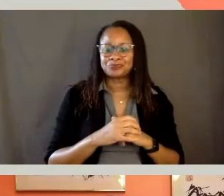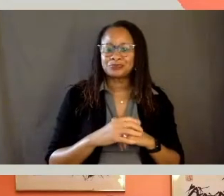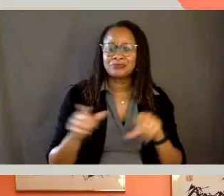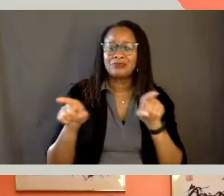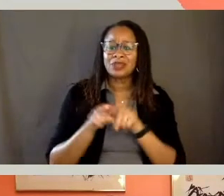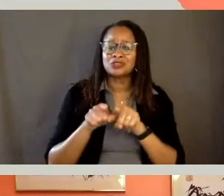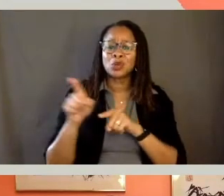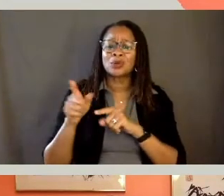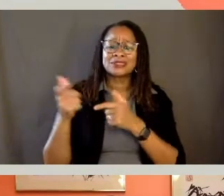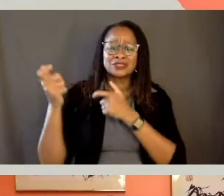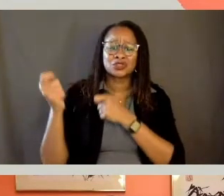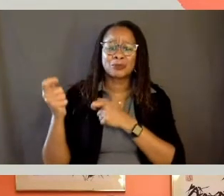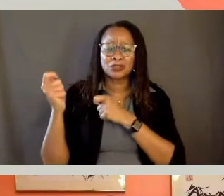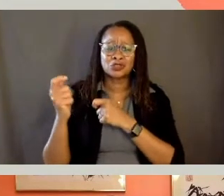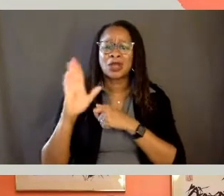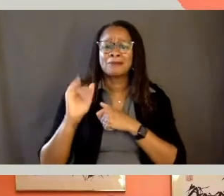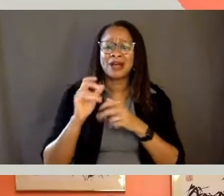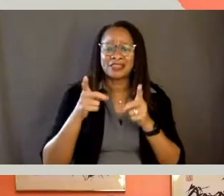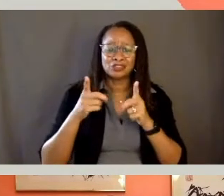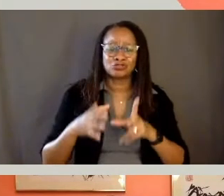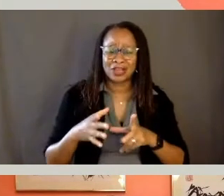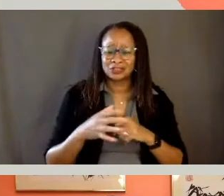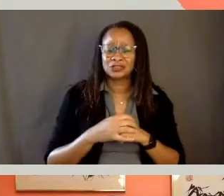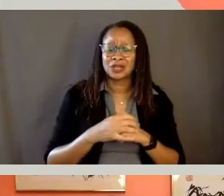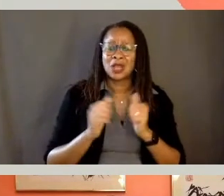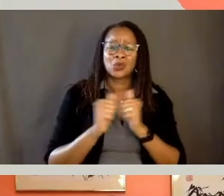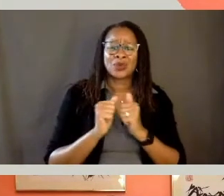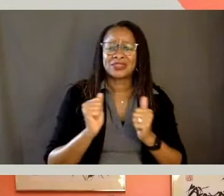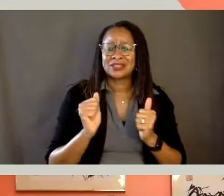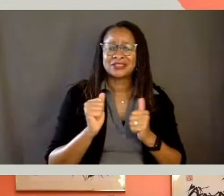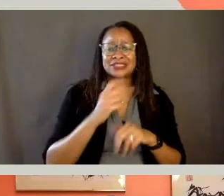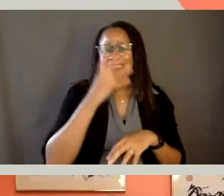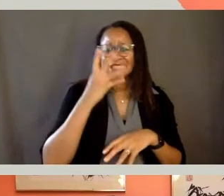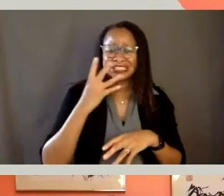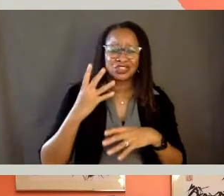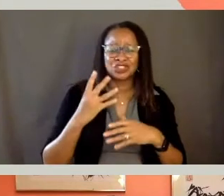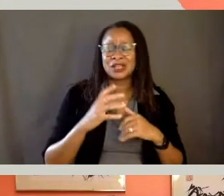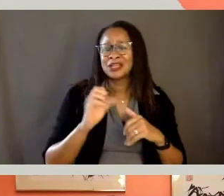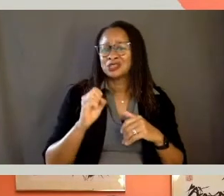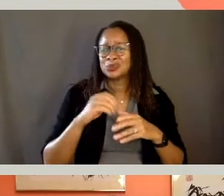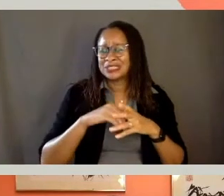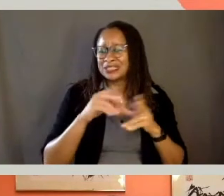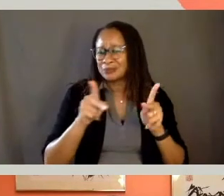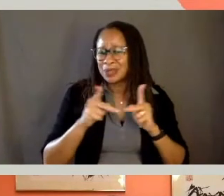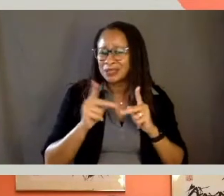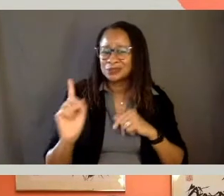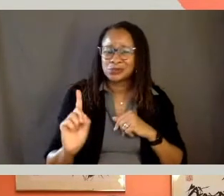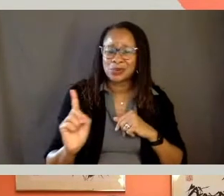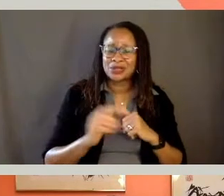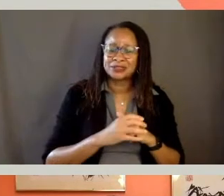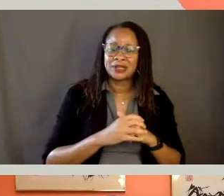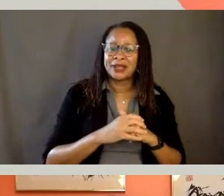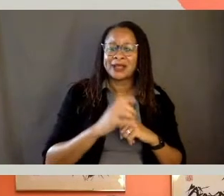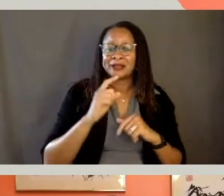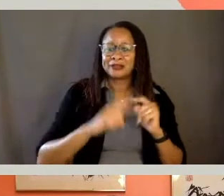And she was also being sponsored by the director with a citizenship, so she was kind of in this place where, you know, she couldn't rock the boat,